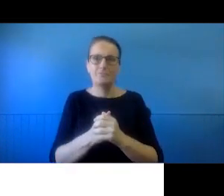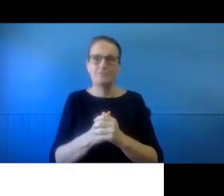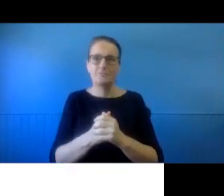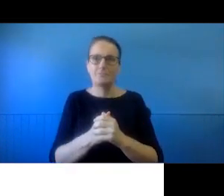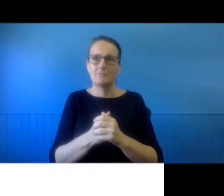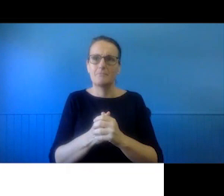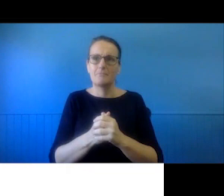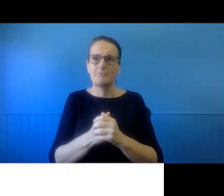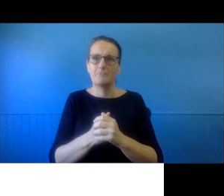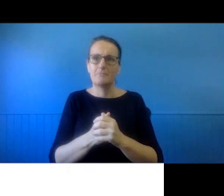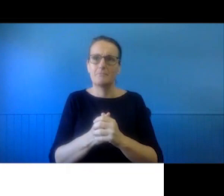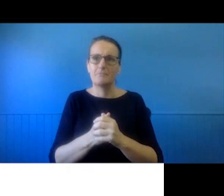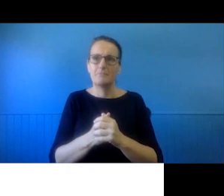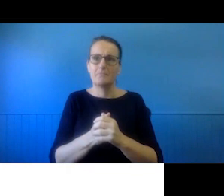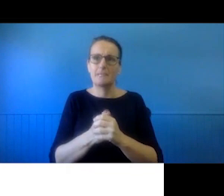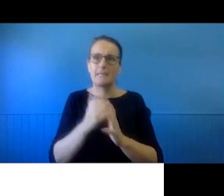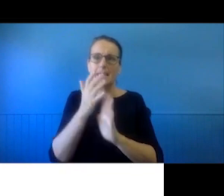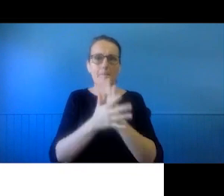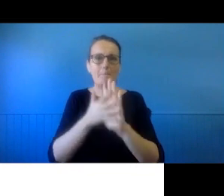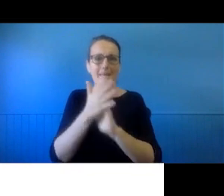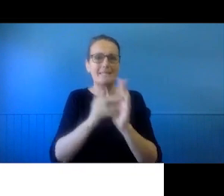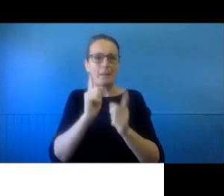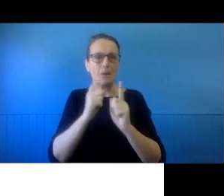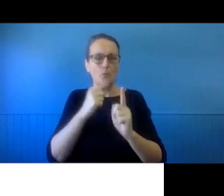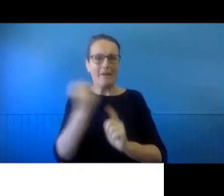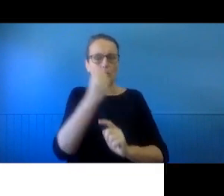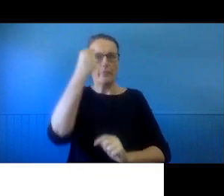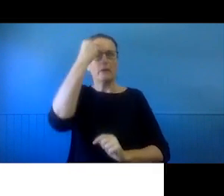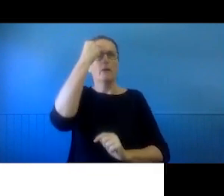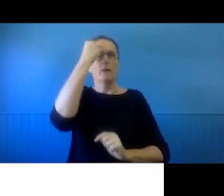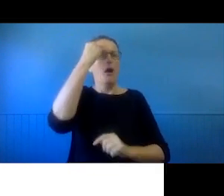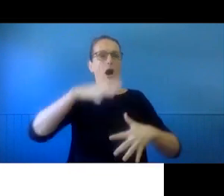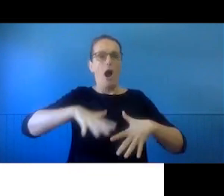into being what we don't want to let go of, what we want to keep. So the